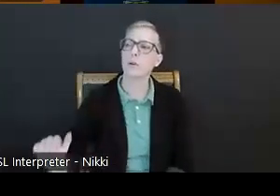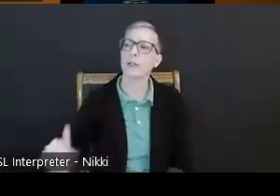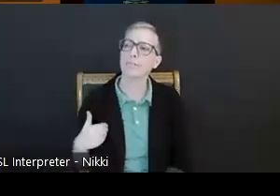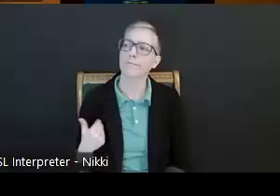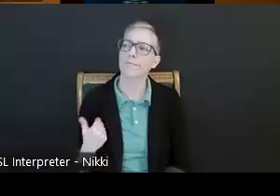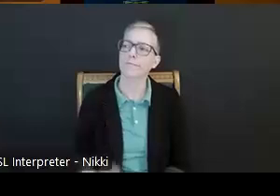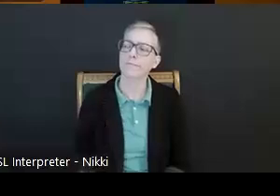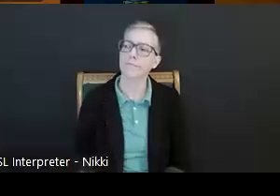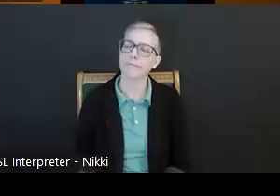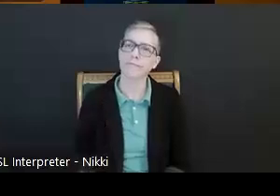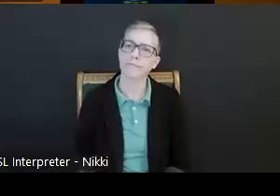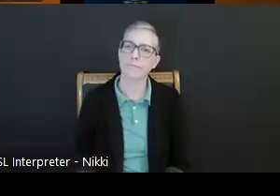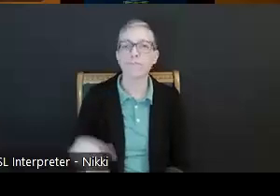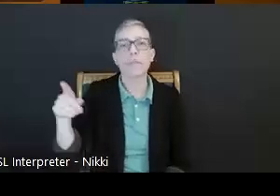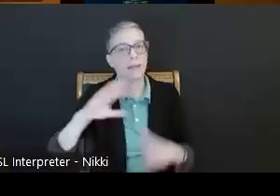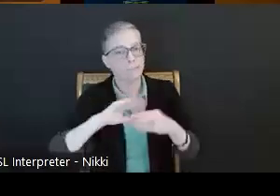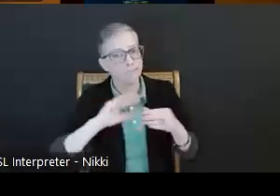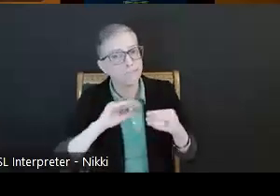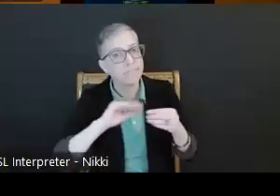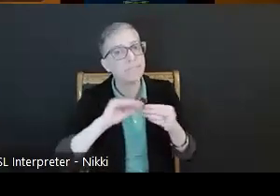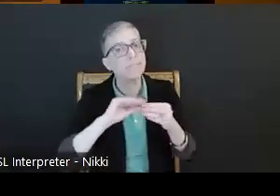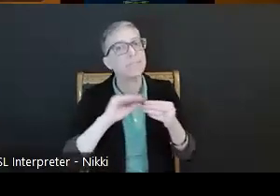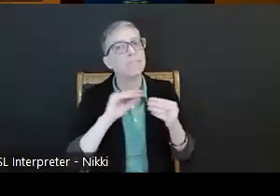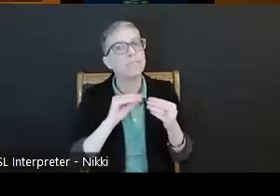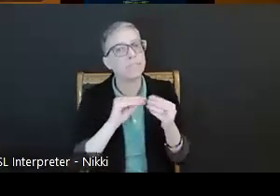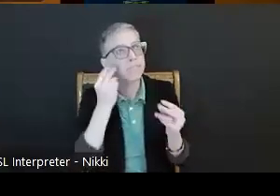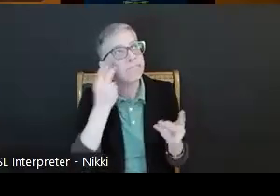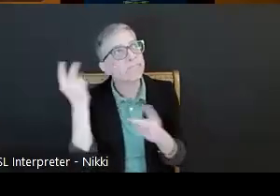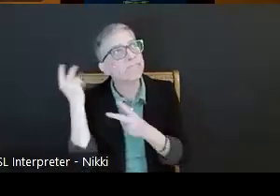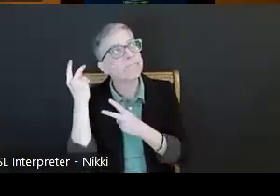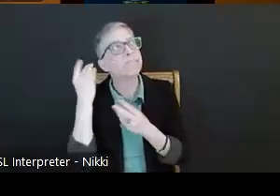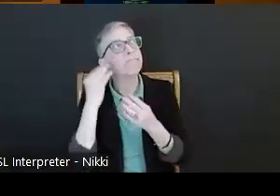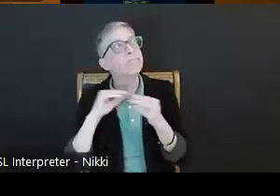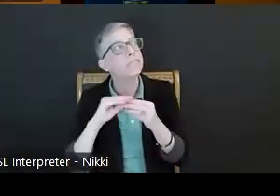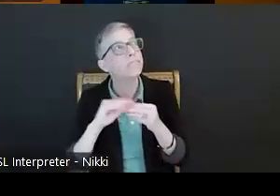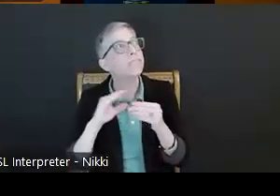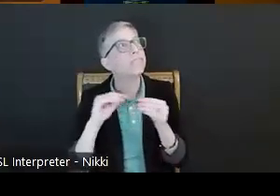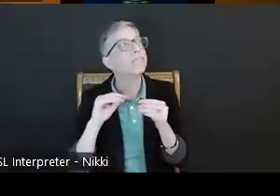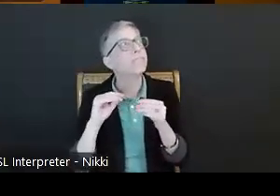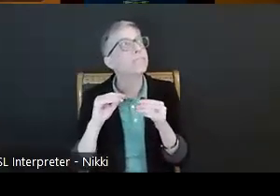go you know are able to share and reflect and the therapist in the trial was given kind of Freedom